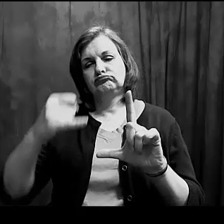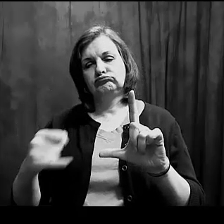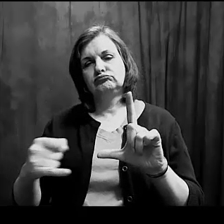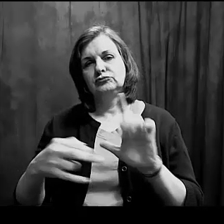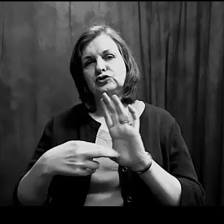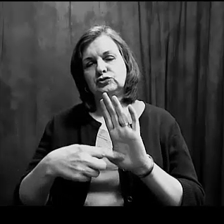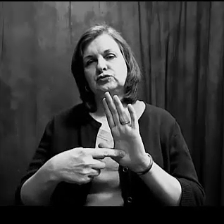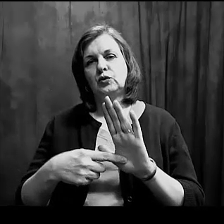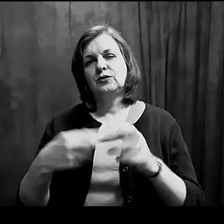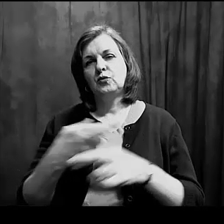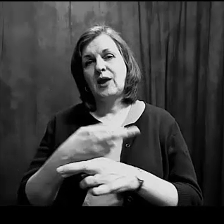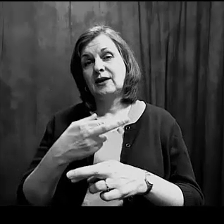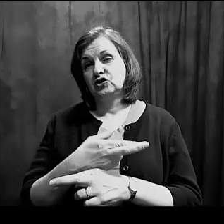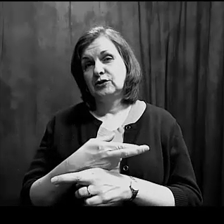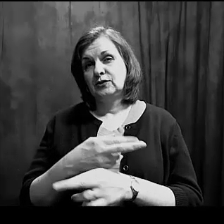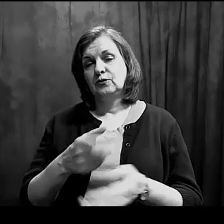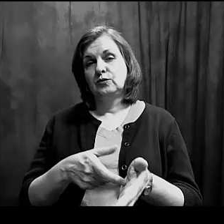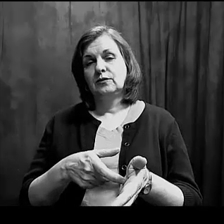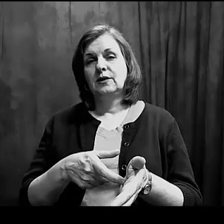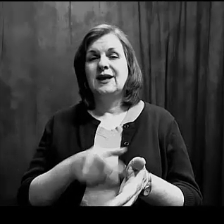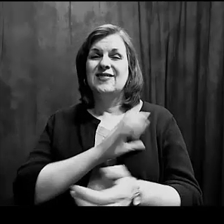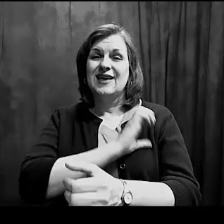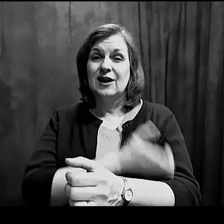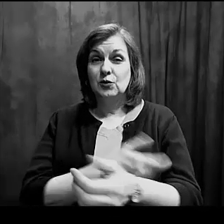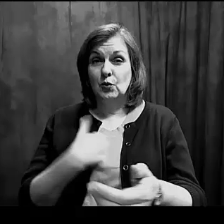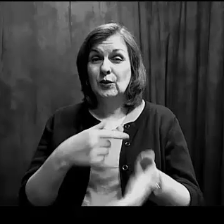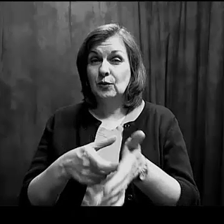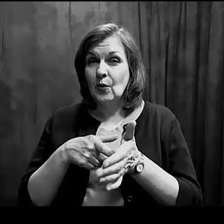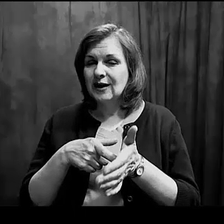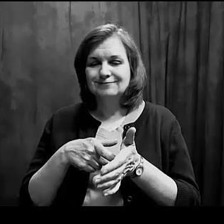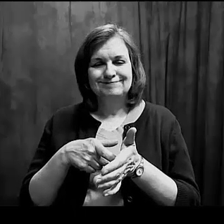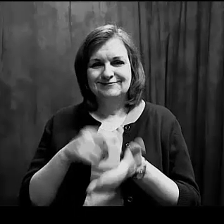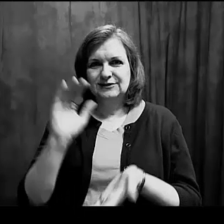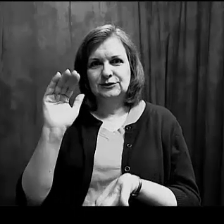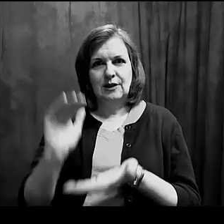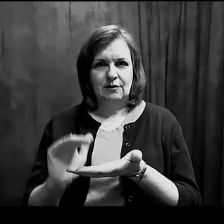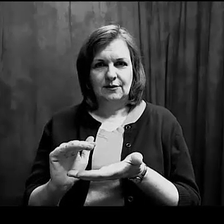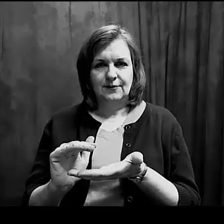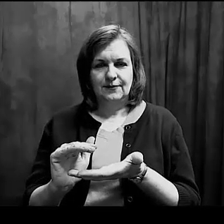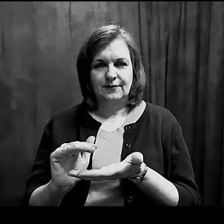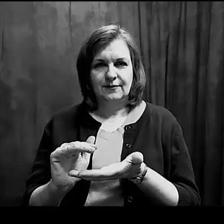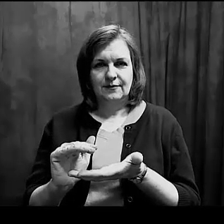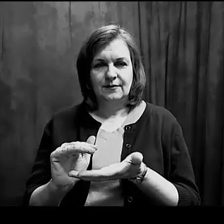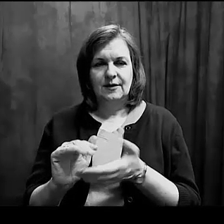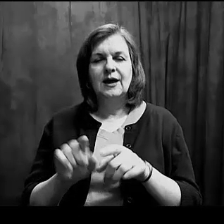you see the amount of energy that we now need is down here the difference between the two